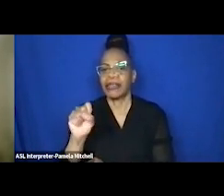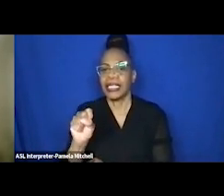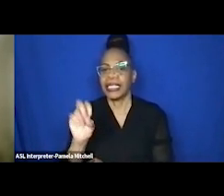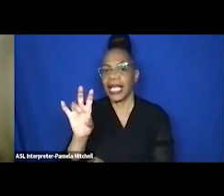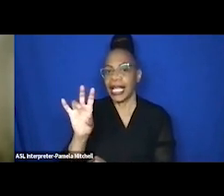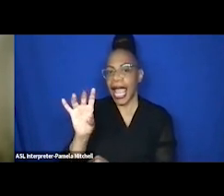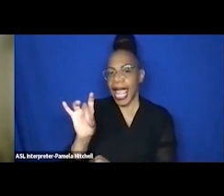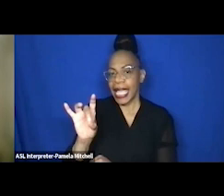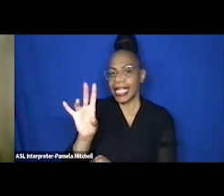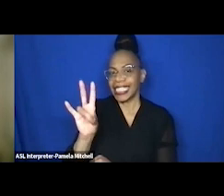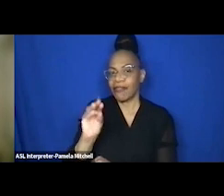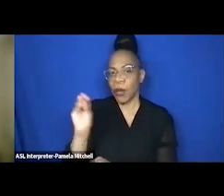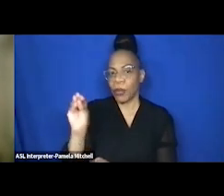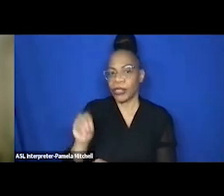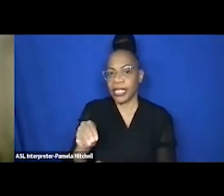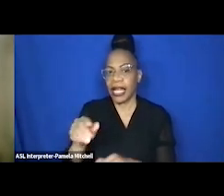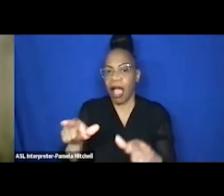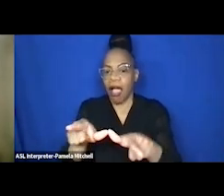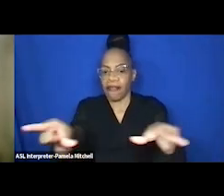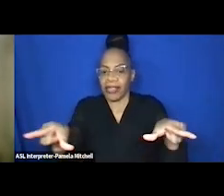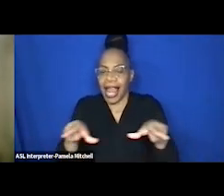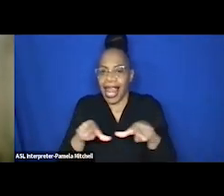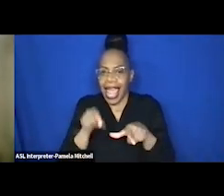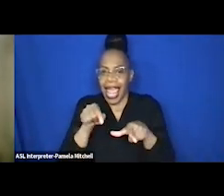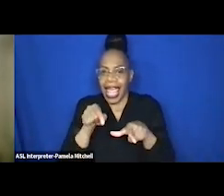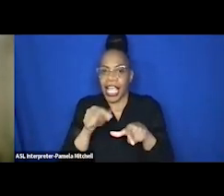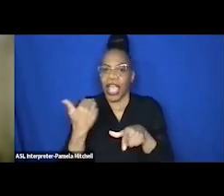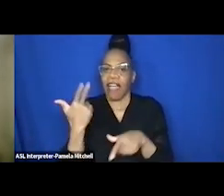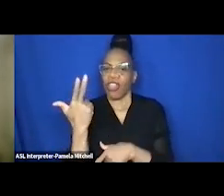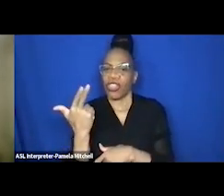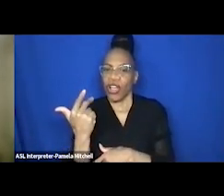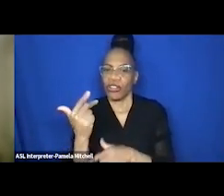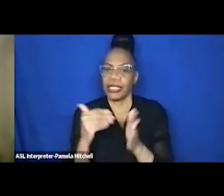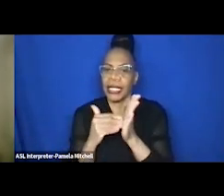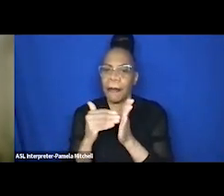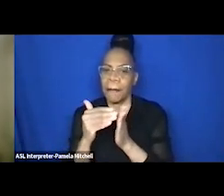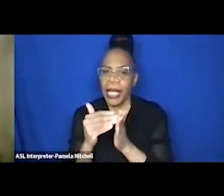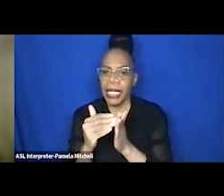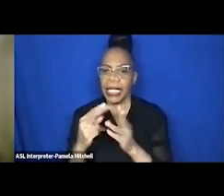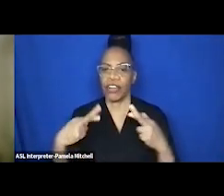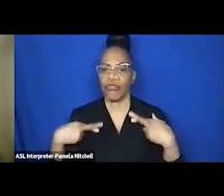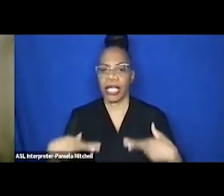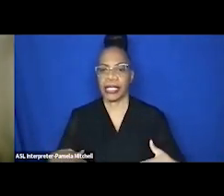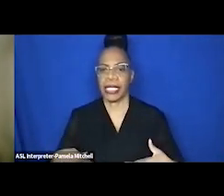And within that landmass is 13 million residents or about 44% of the state's population.